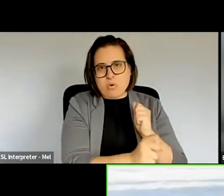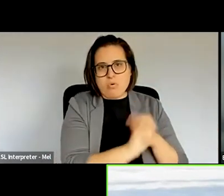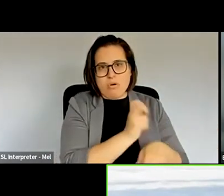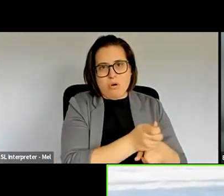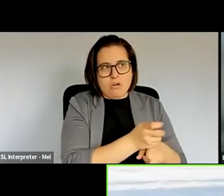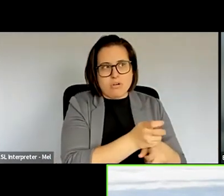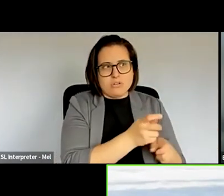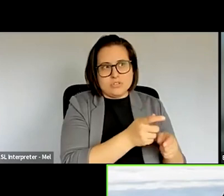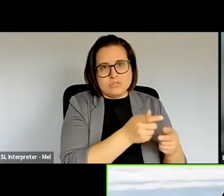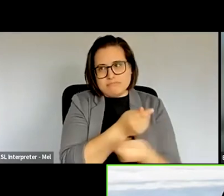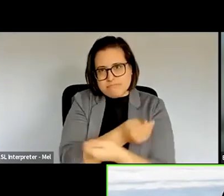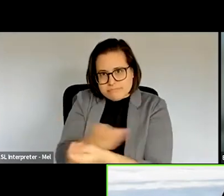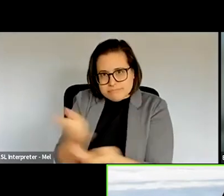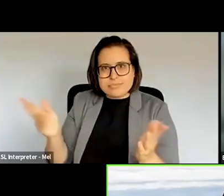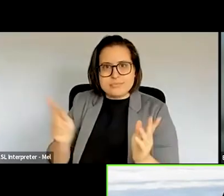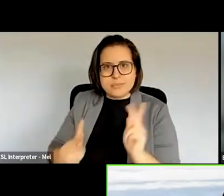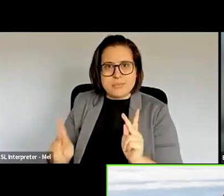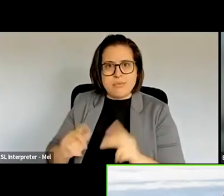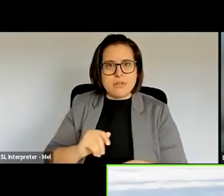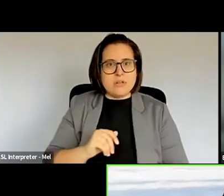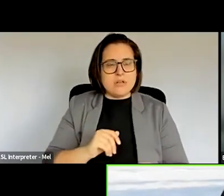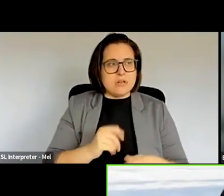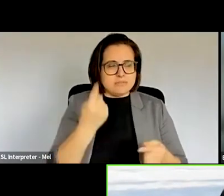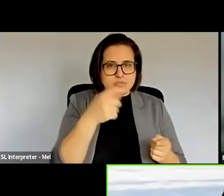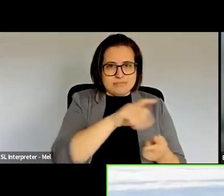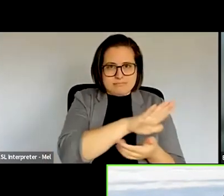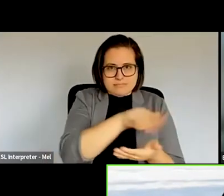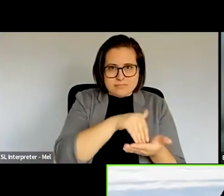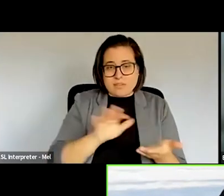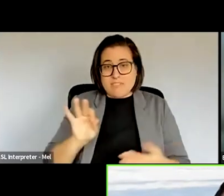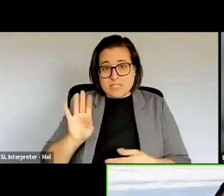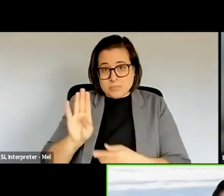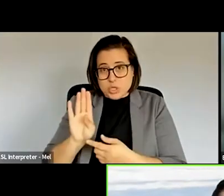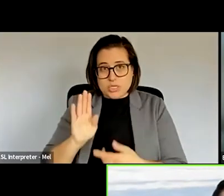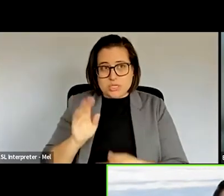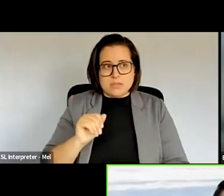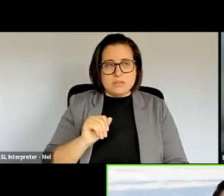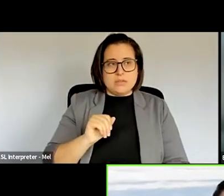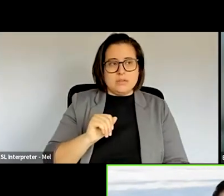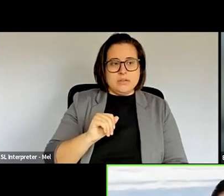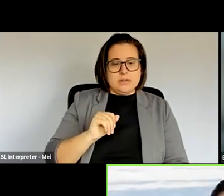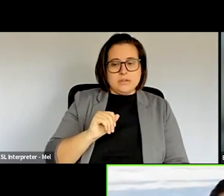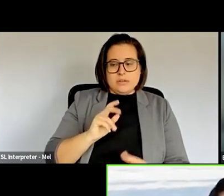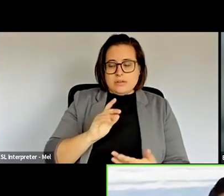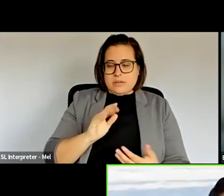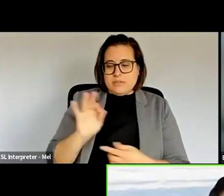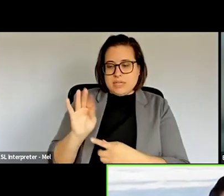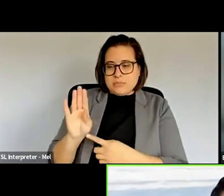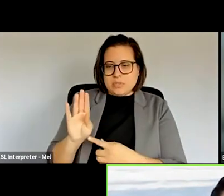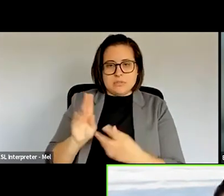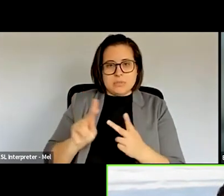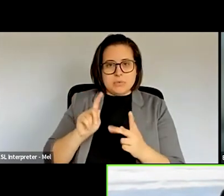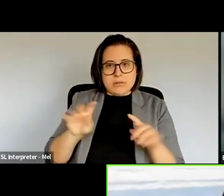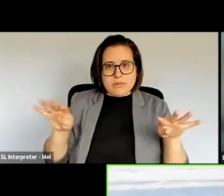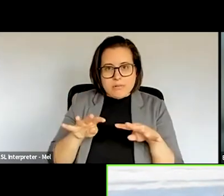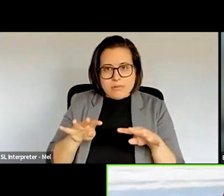here is that Facebook is a centralization of eyeballs, right, I mean we brought them in